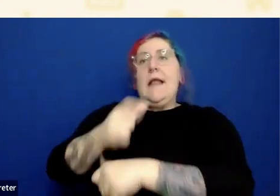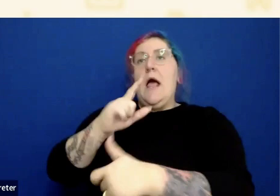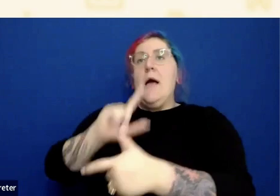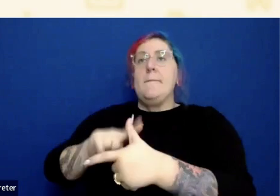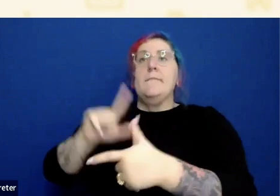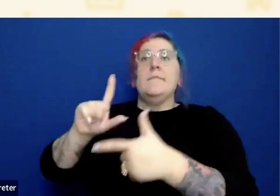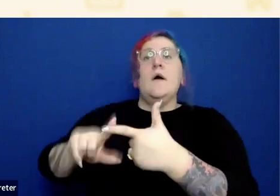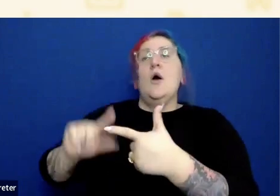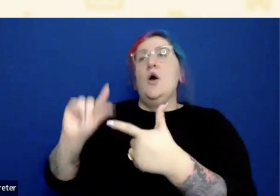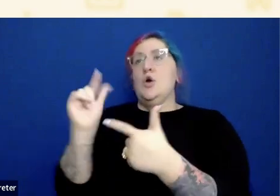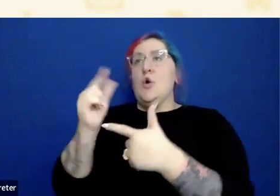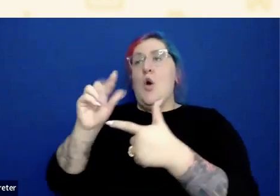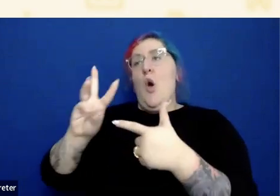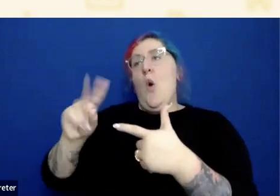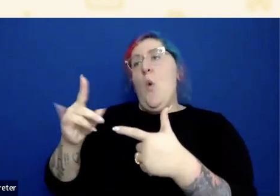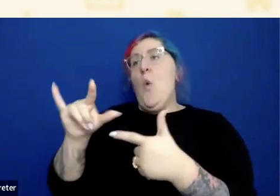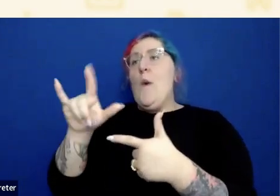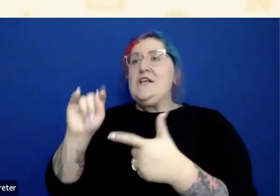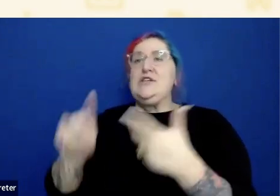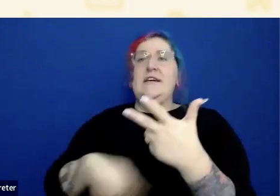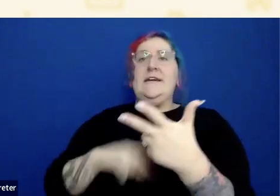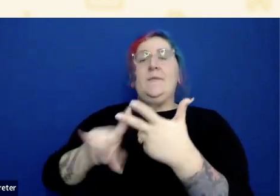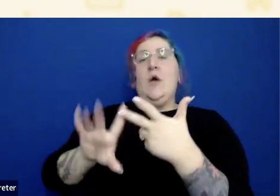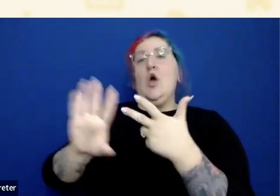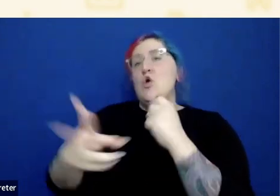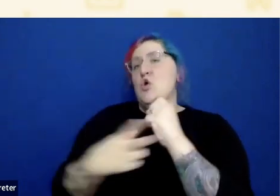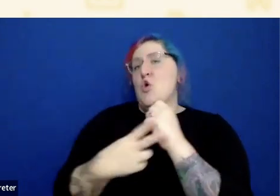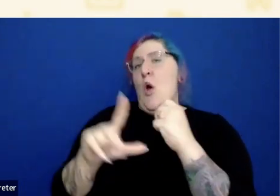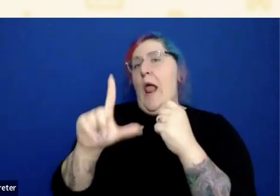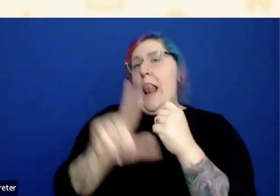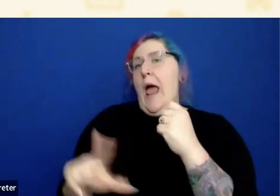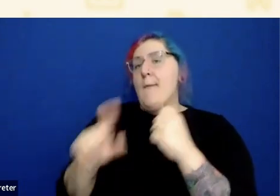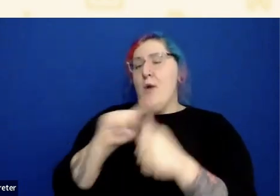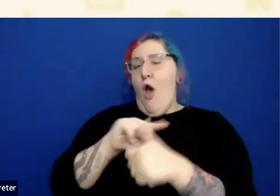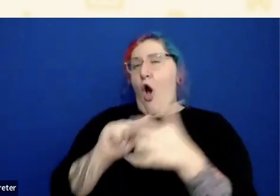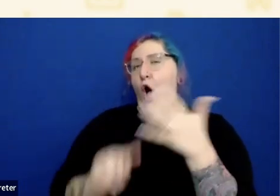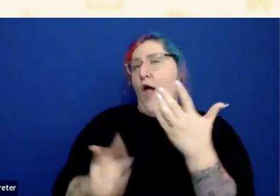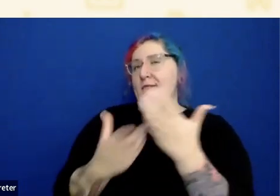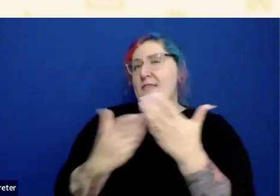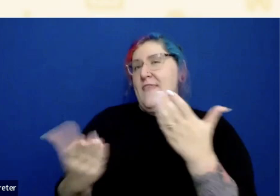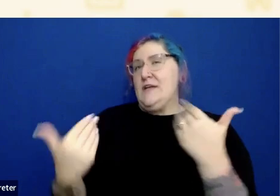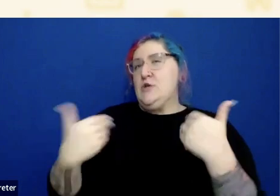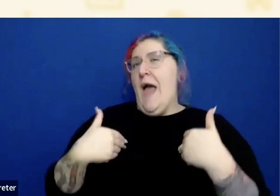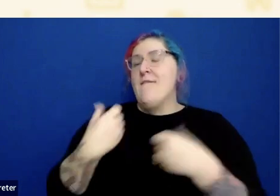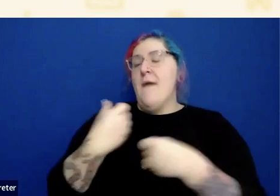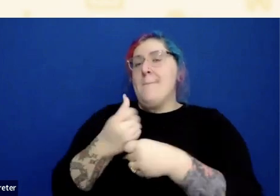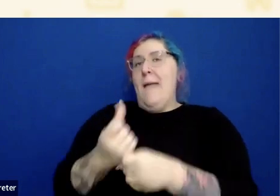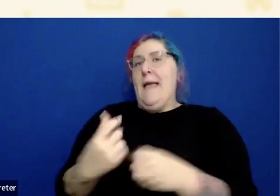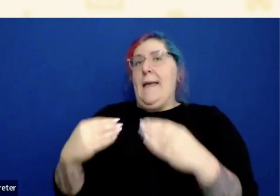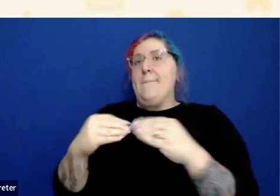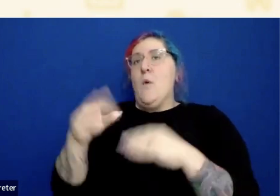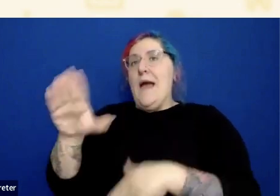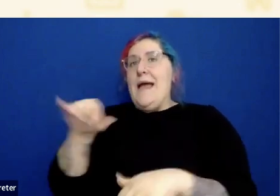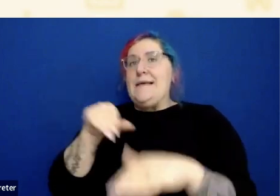but also creating documentation on accessibility, all of that kind of stuff.